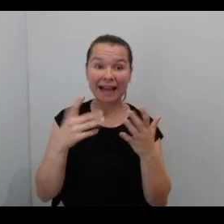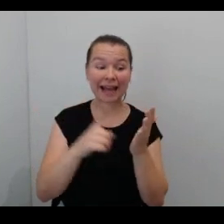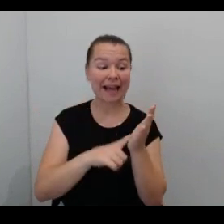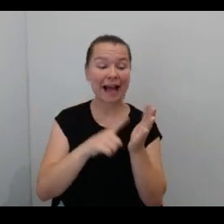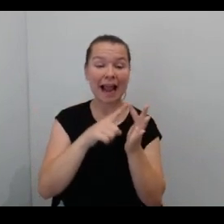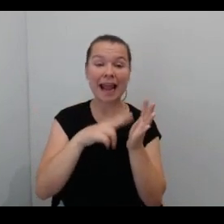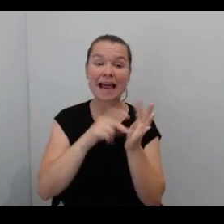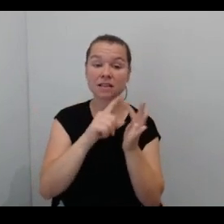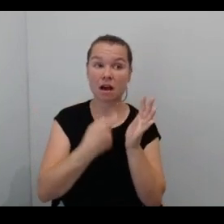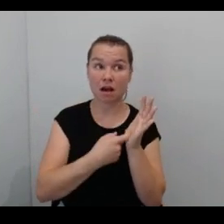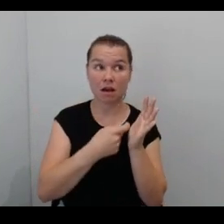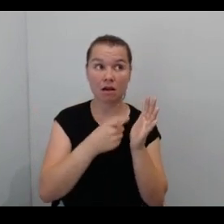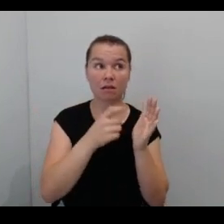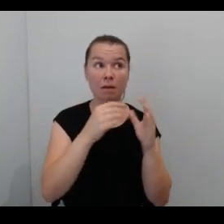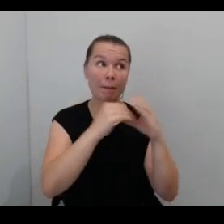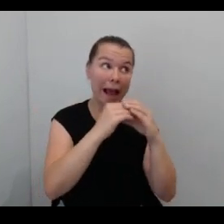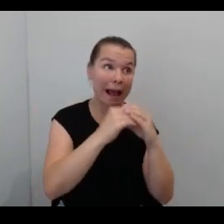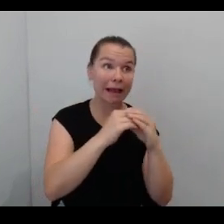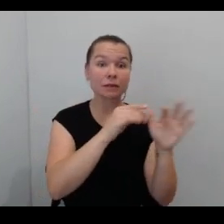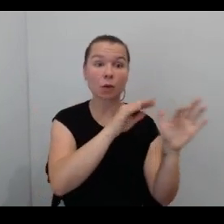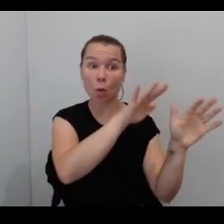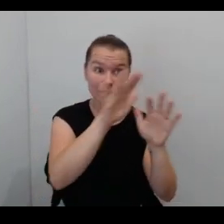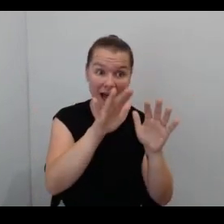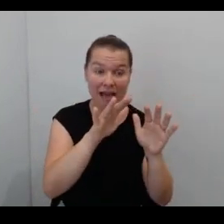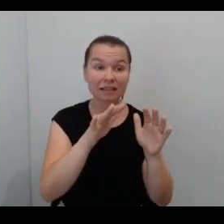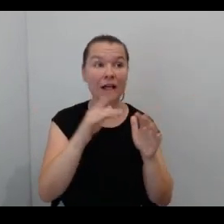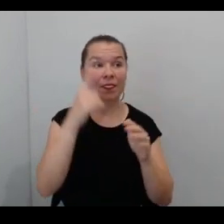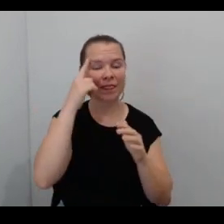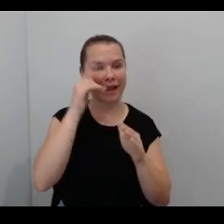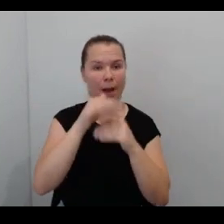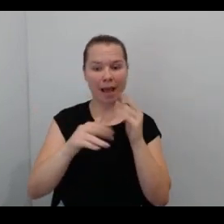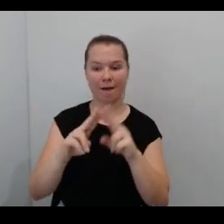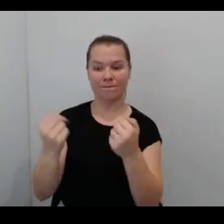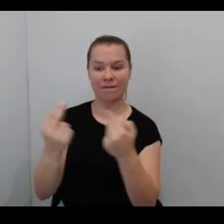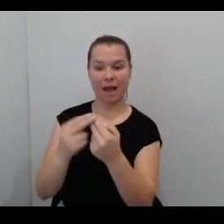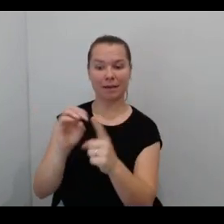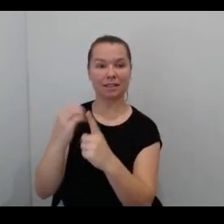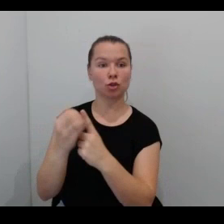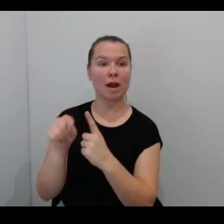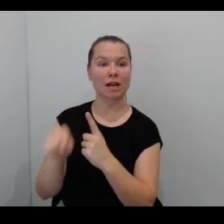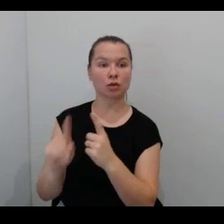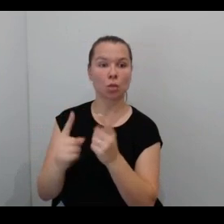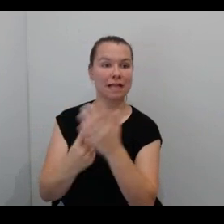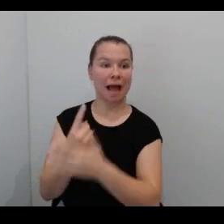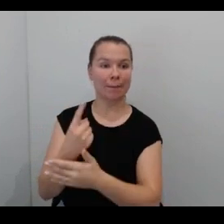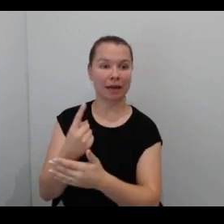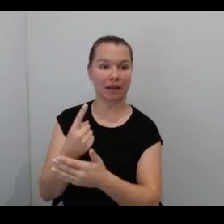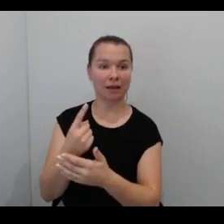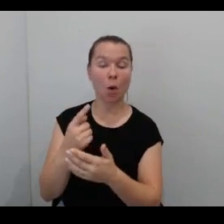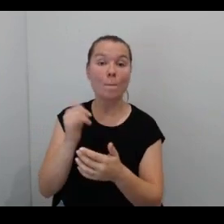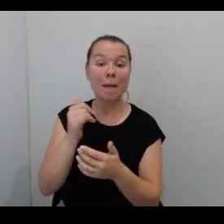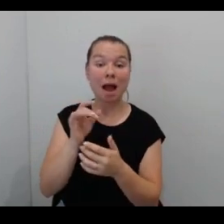account when somebody does have a bad credit rating or a damaged credit rating because